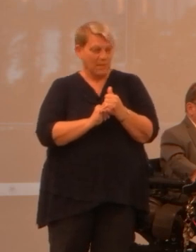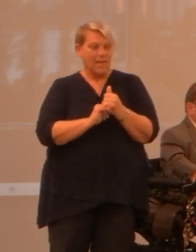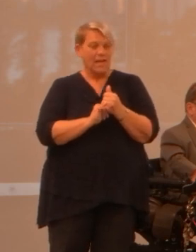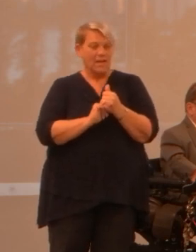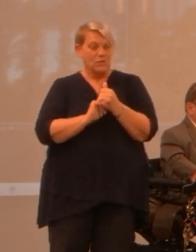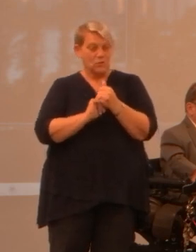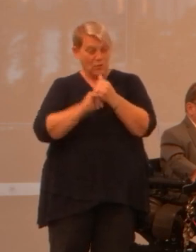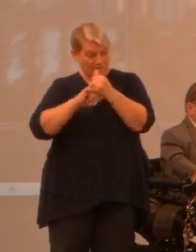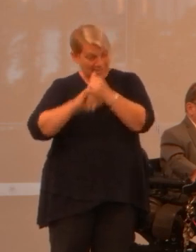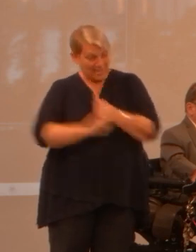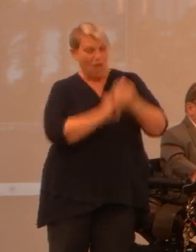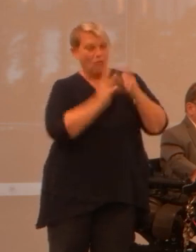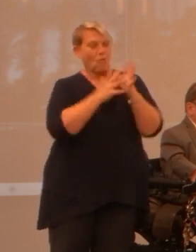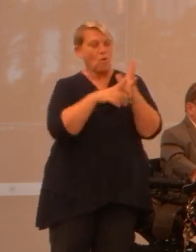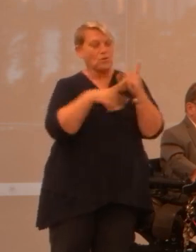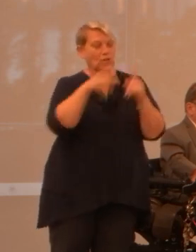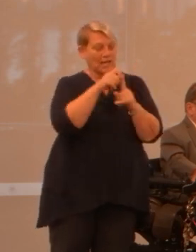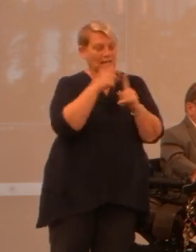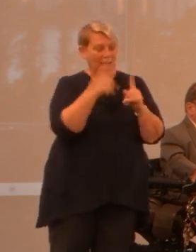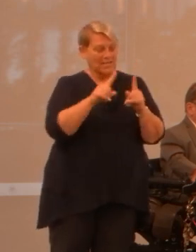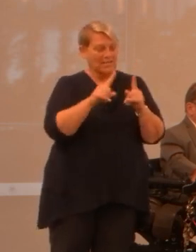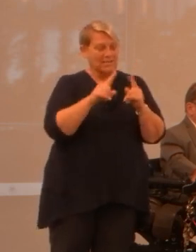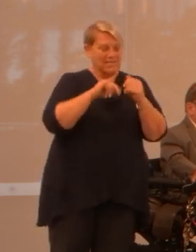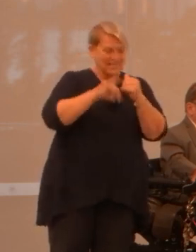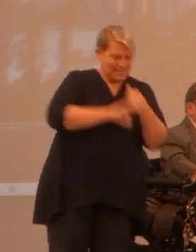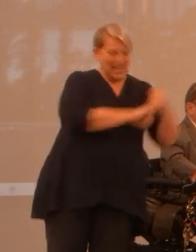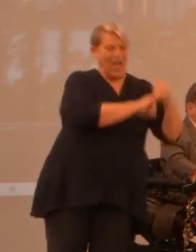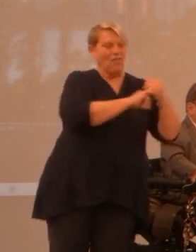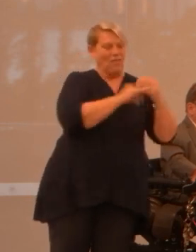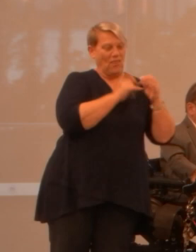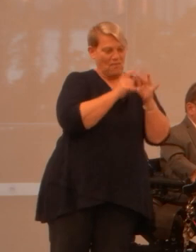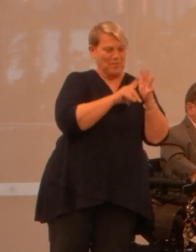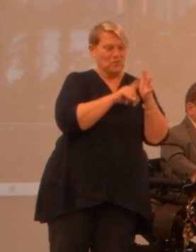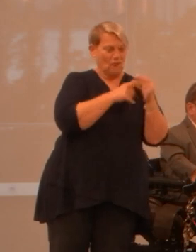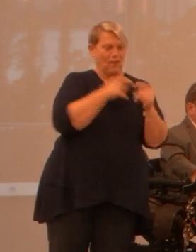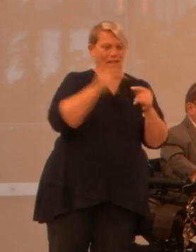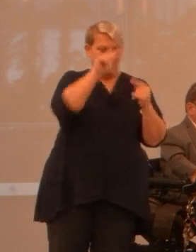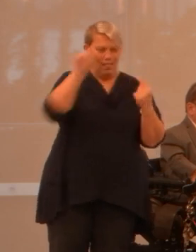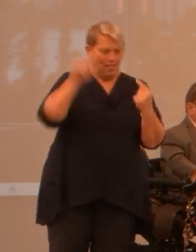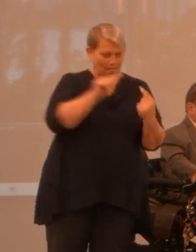the south of Whadjuk, and Wardandi which is the south of Pindjurup. I'd also take